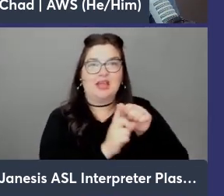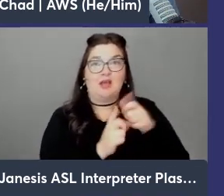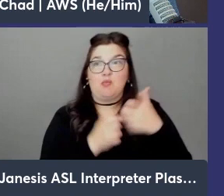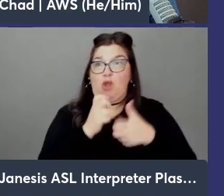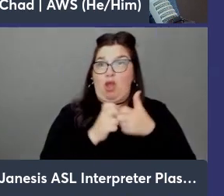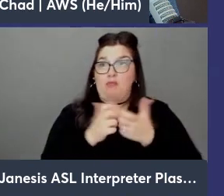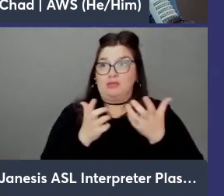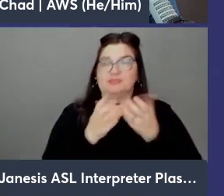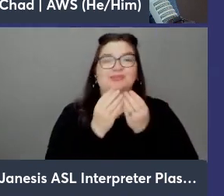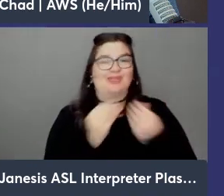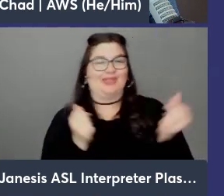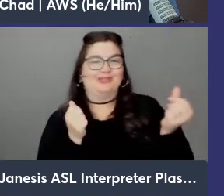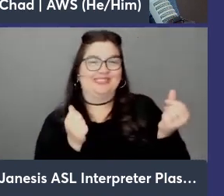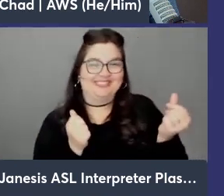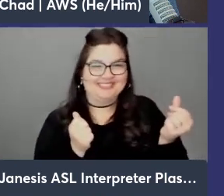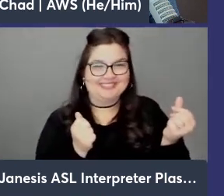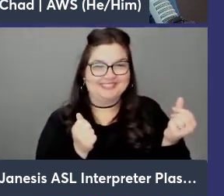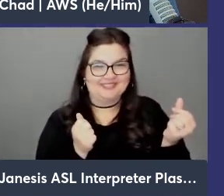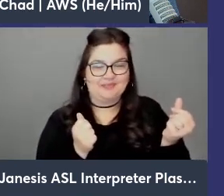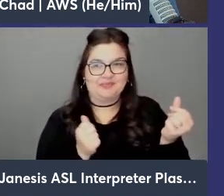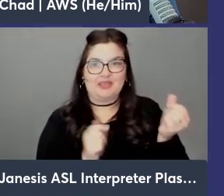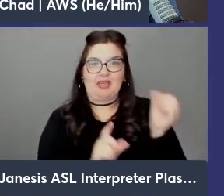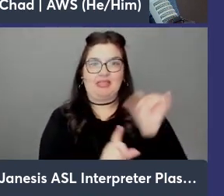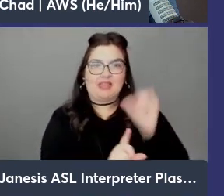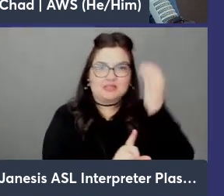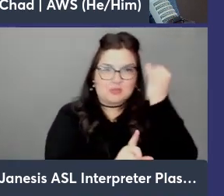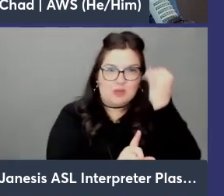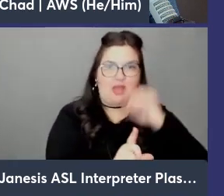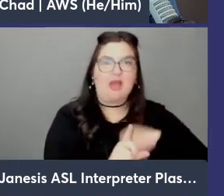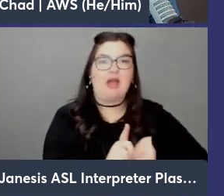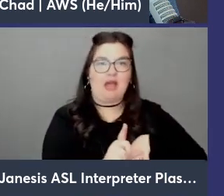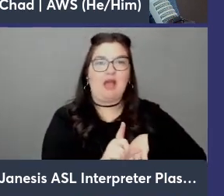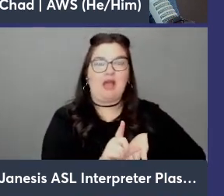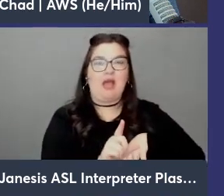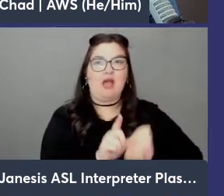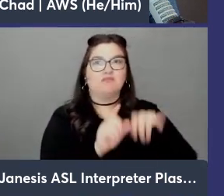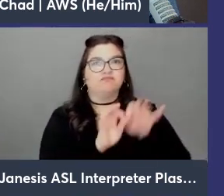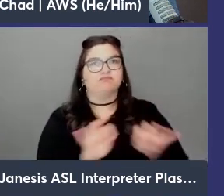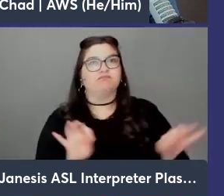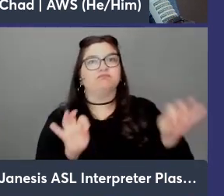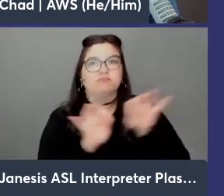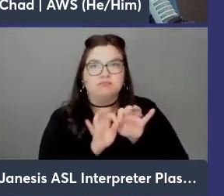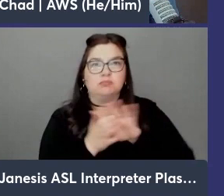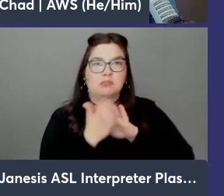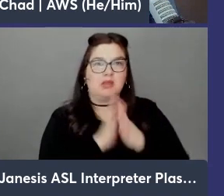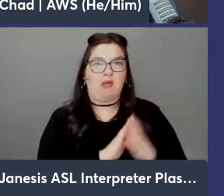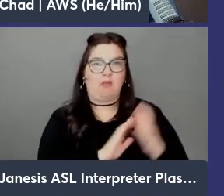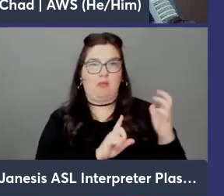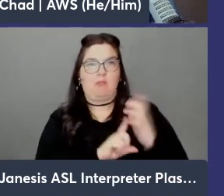And this is why distributed tracing is becoming so popular, I wanna say.